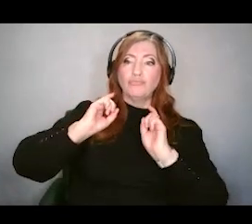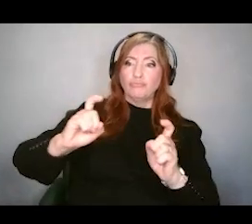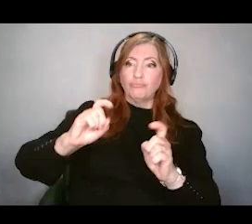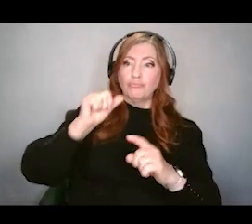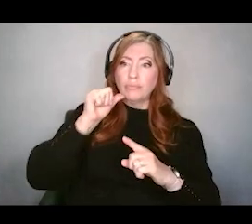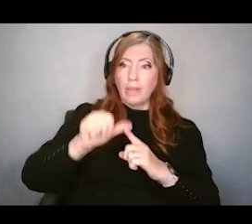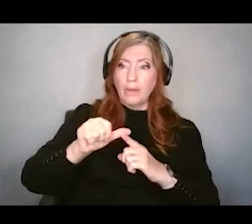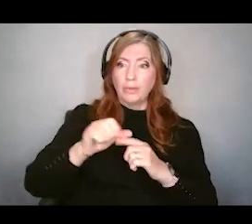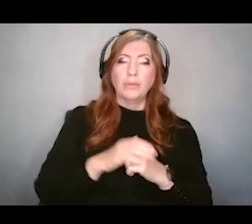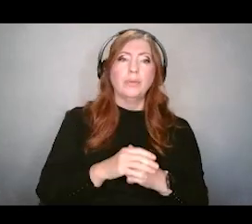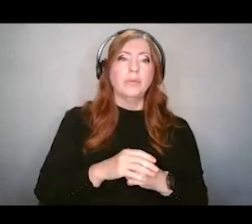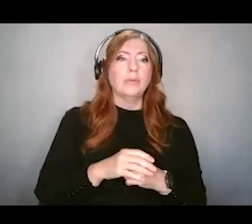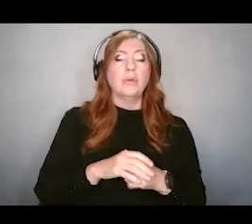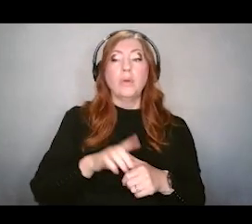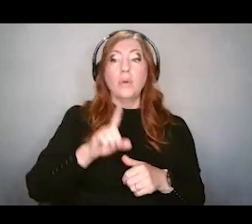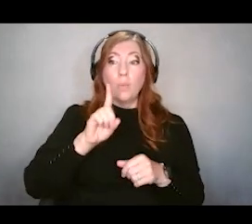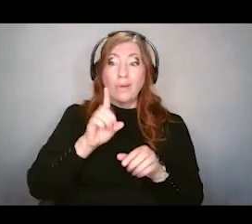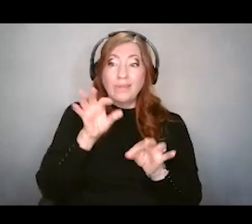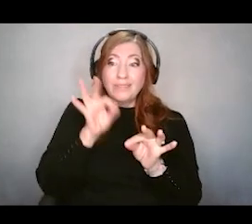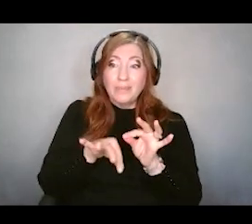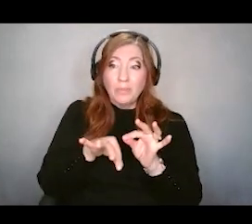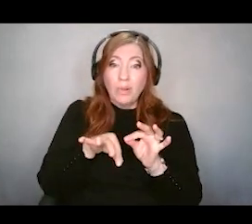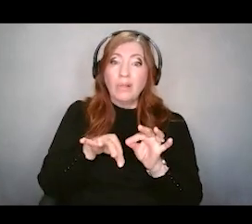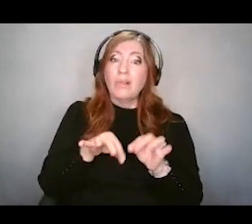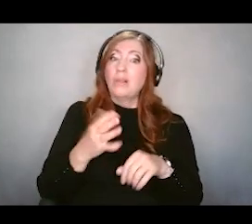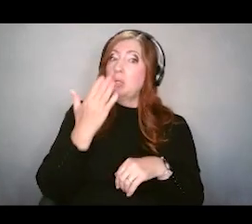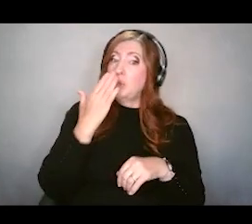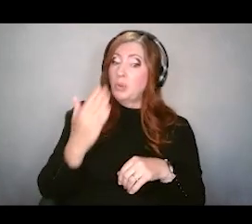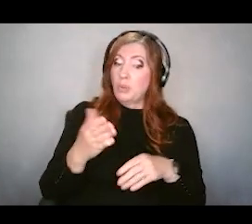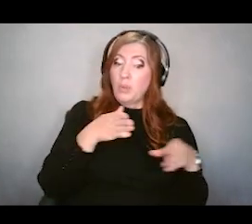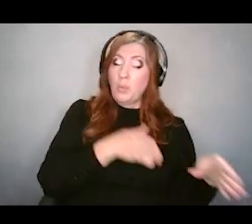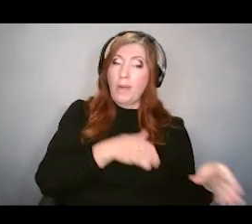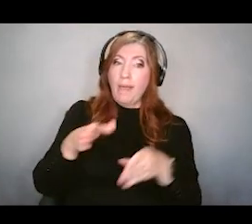One of the simplest and most reliable ways to document a disability is with a Social Security